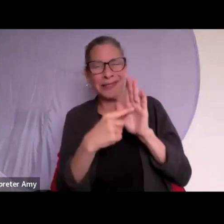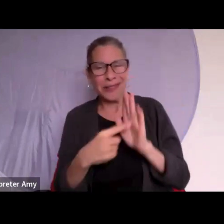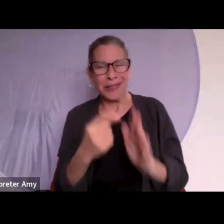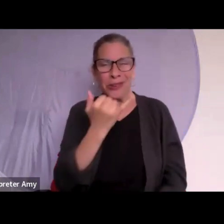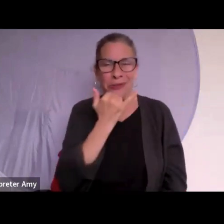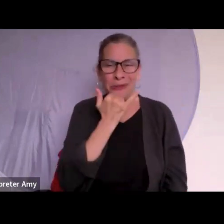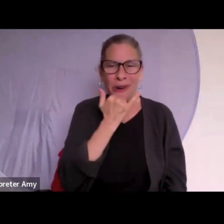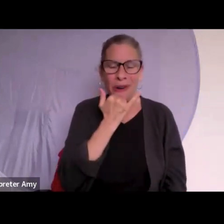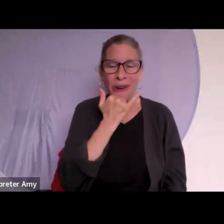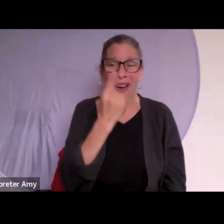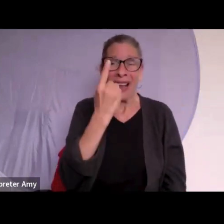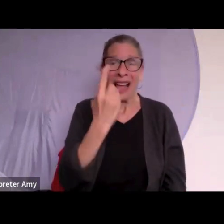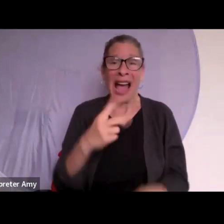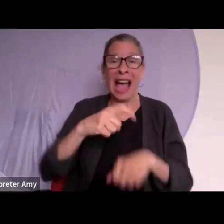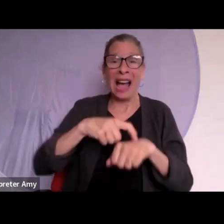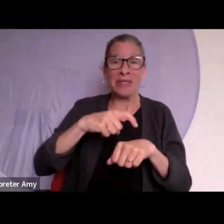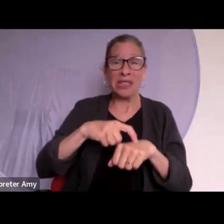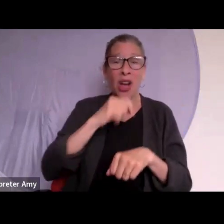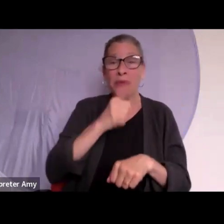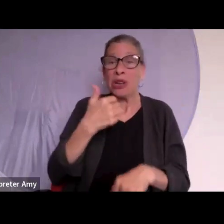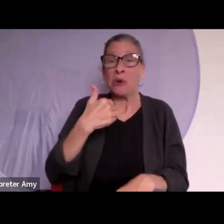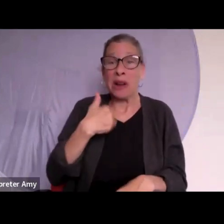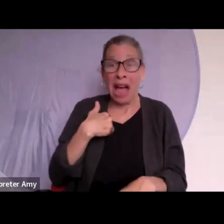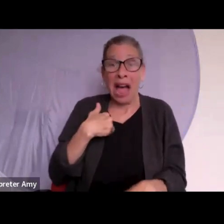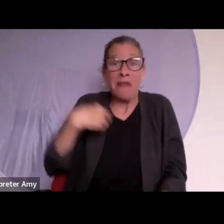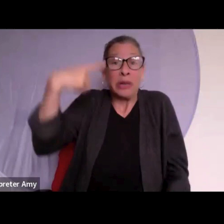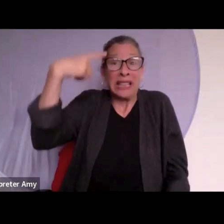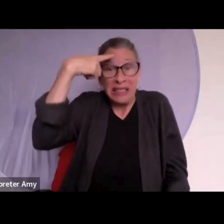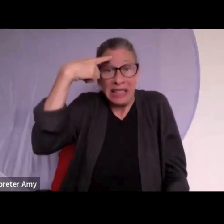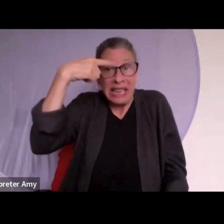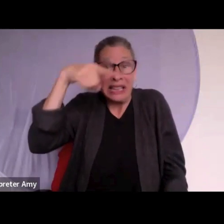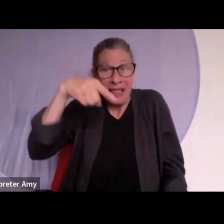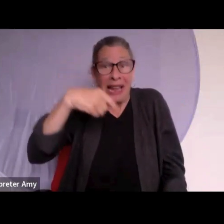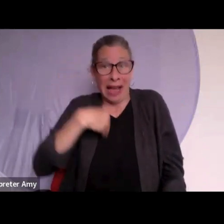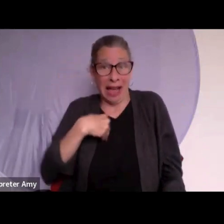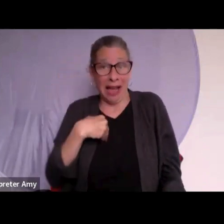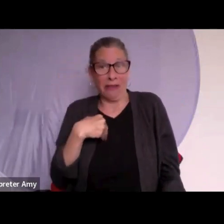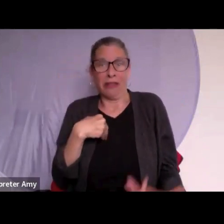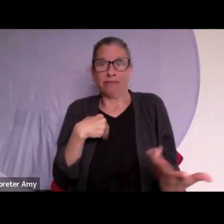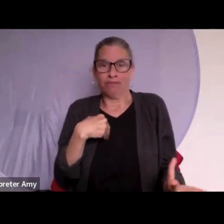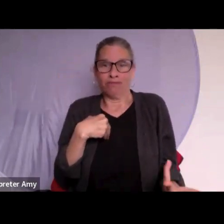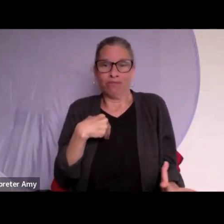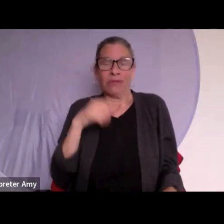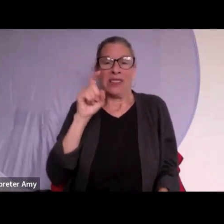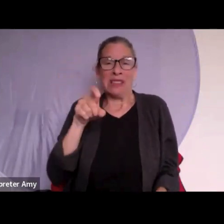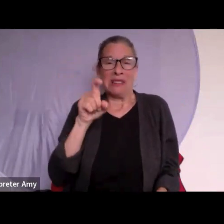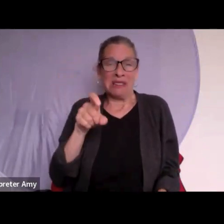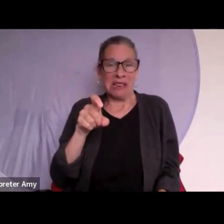Half the time they don't have what they think that they have. And there needs to be a real emphasis on all this. The